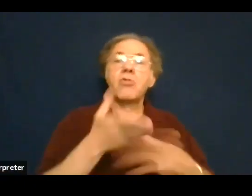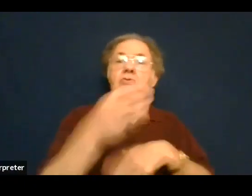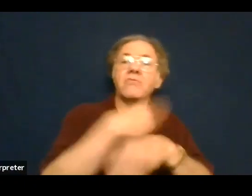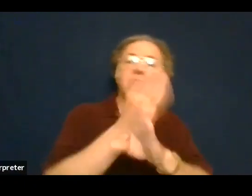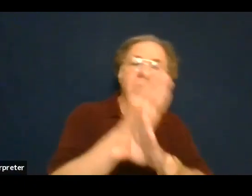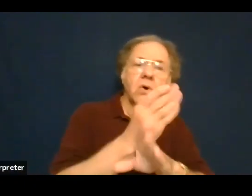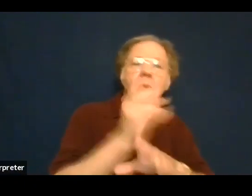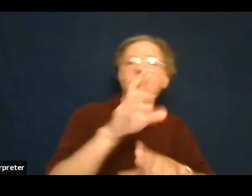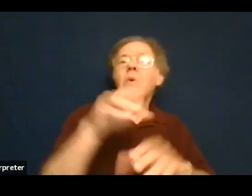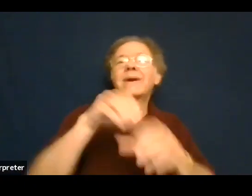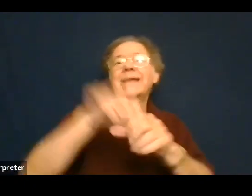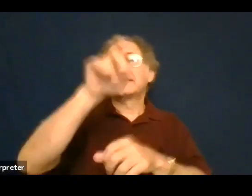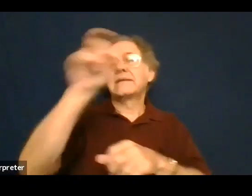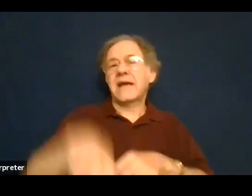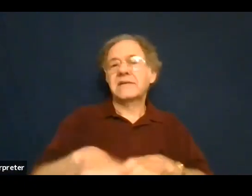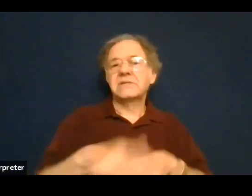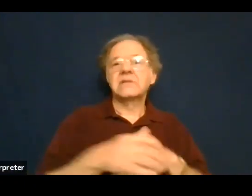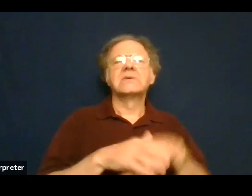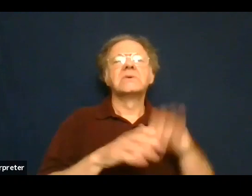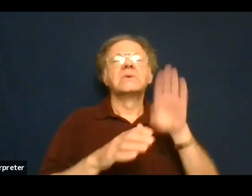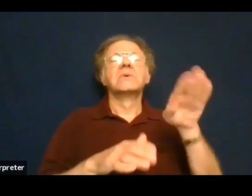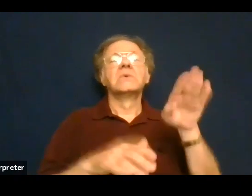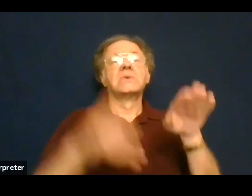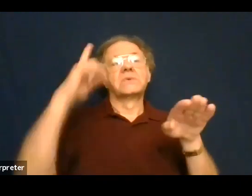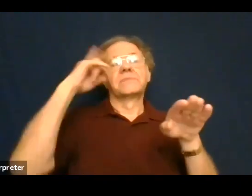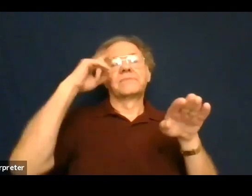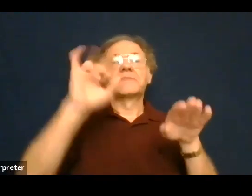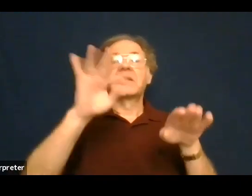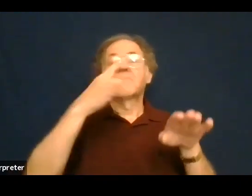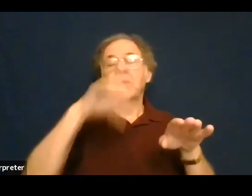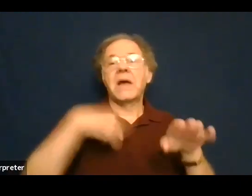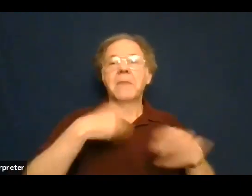Marly, I just-- if I could just mention one last thing.